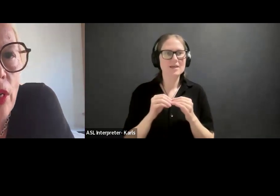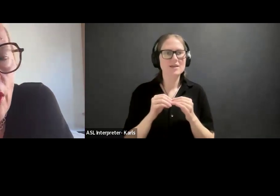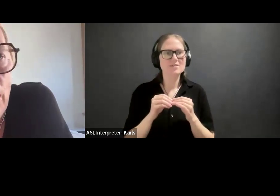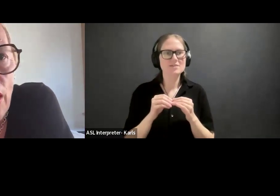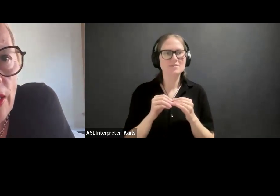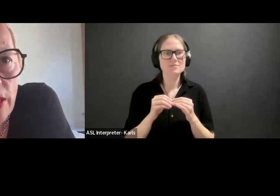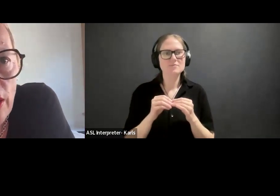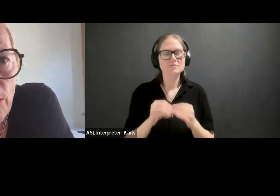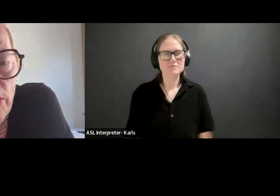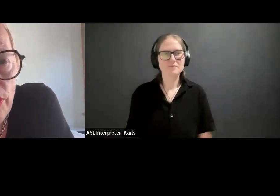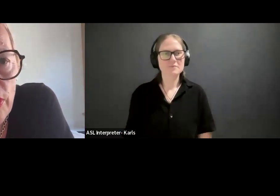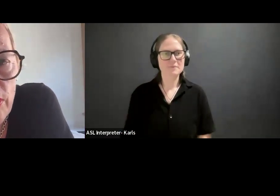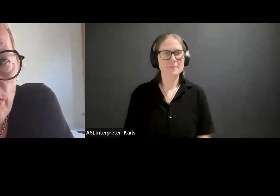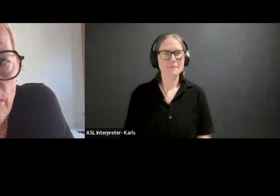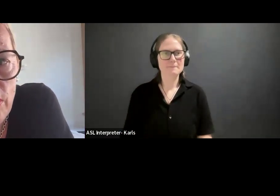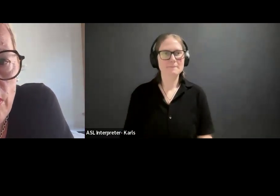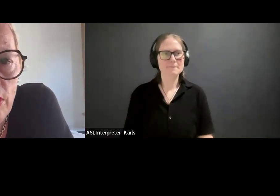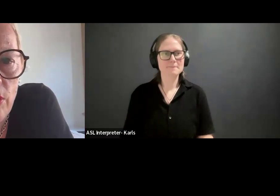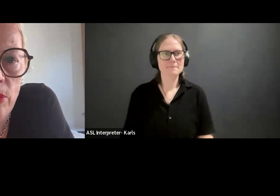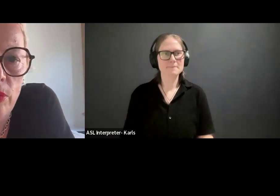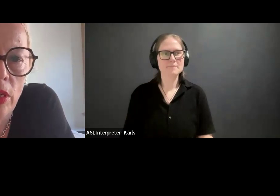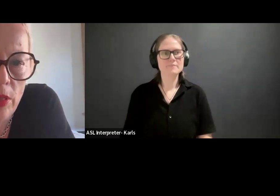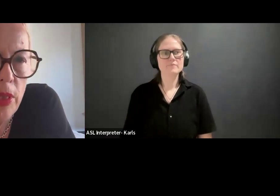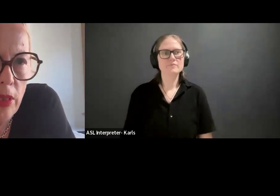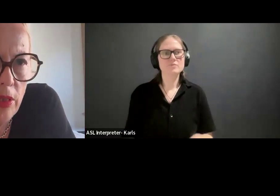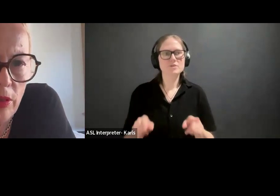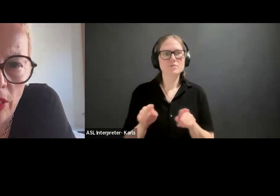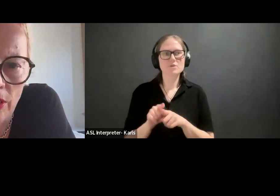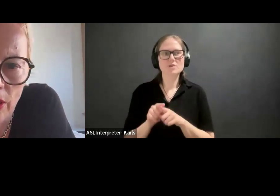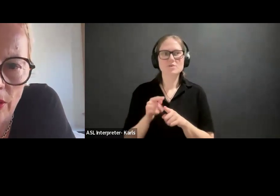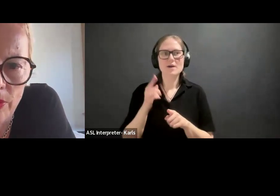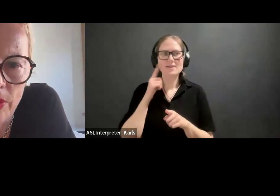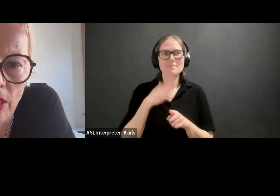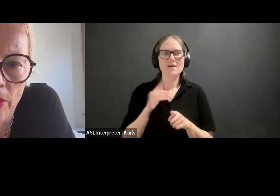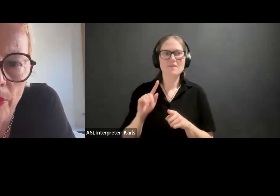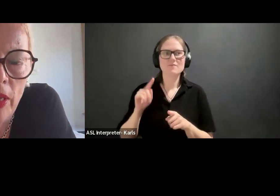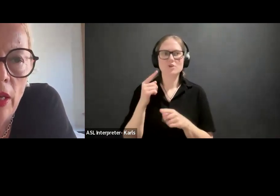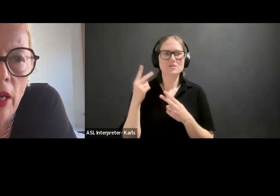I think my first visit to the Lesbian Hair Story Archives, um,